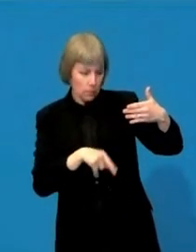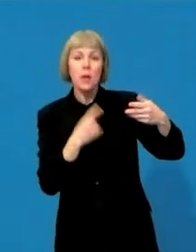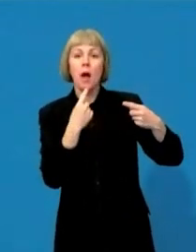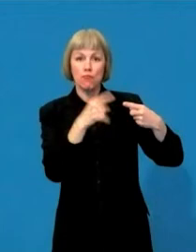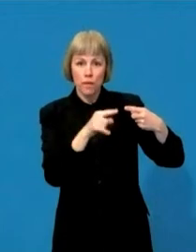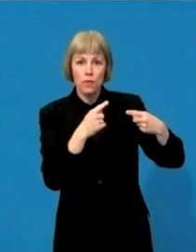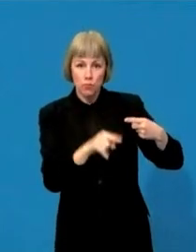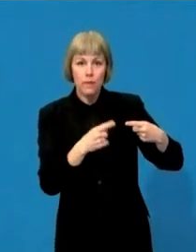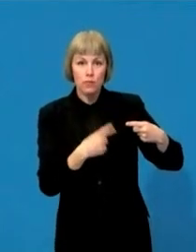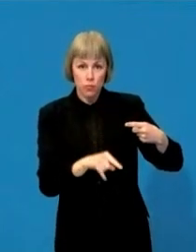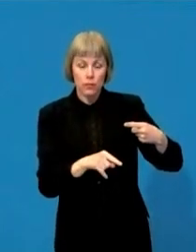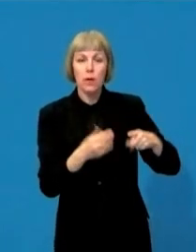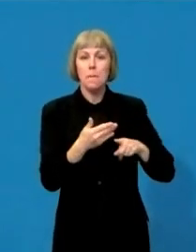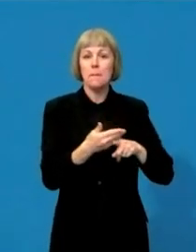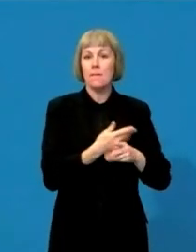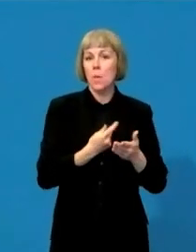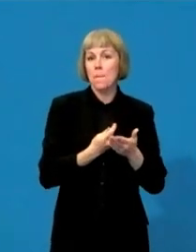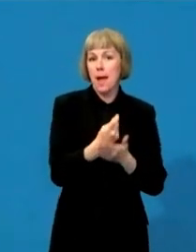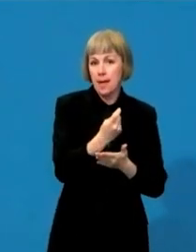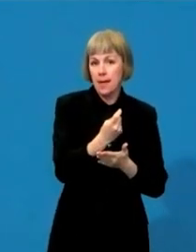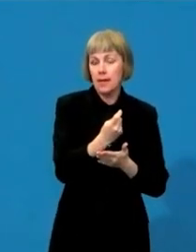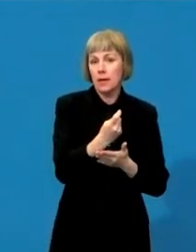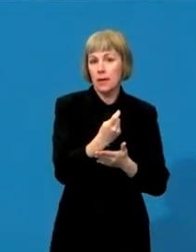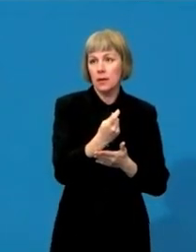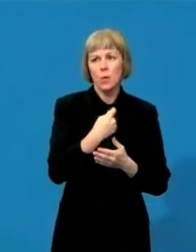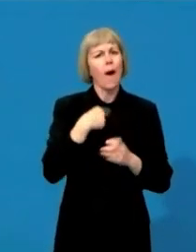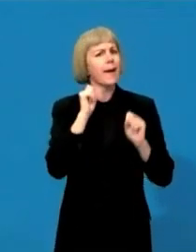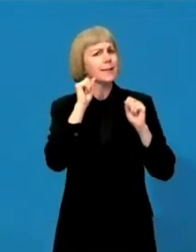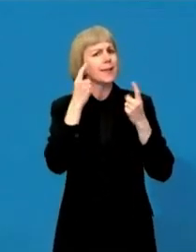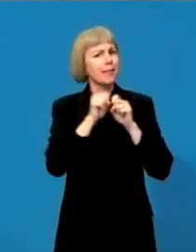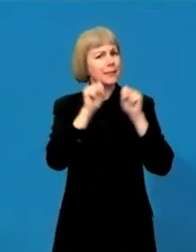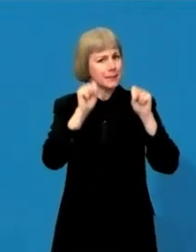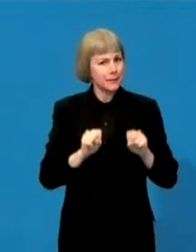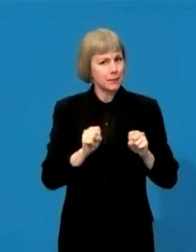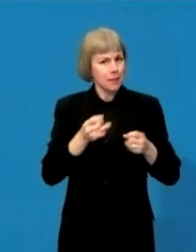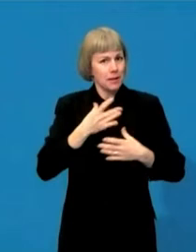So it's a good system like that for me to understand, but for other people, I don't,